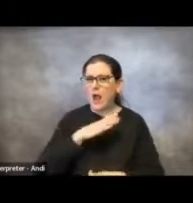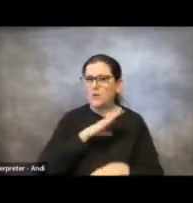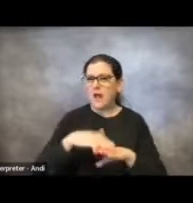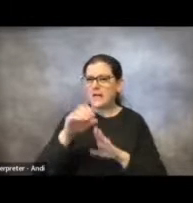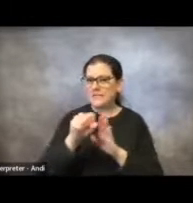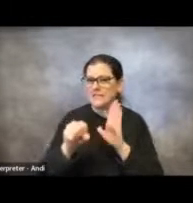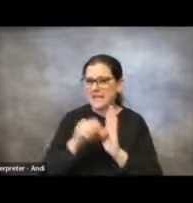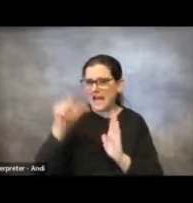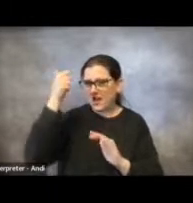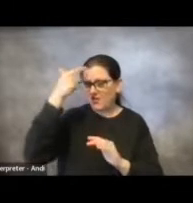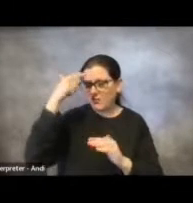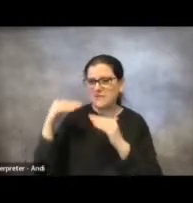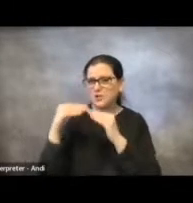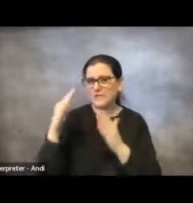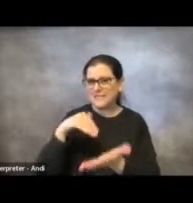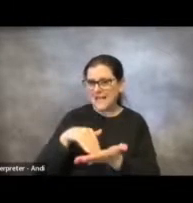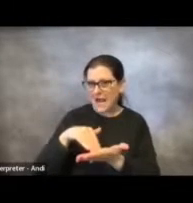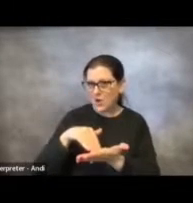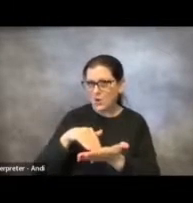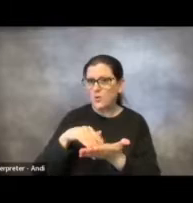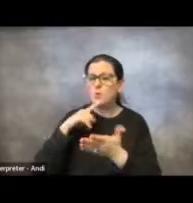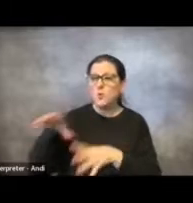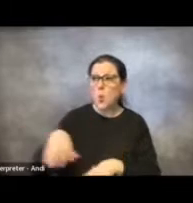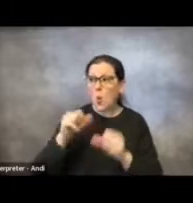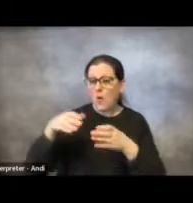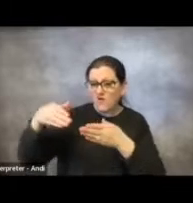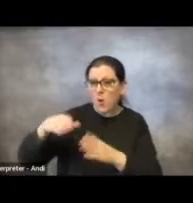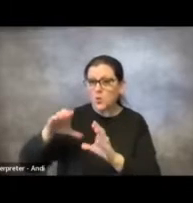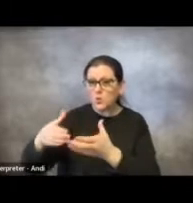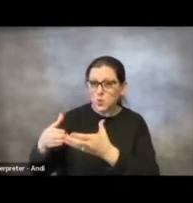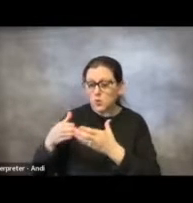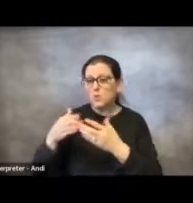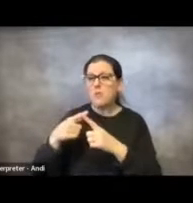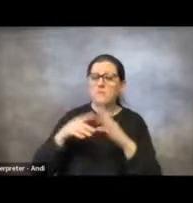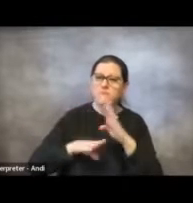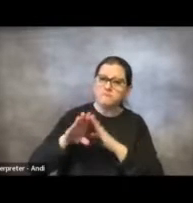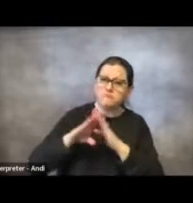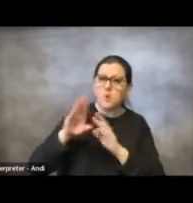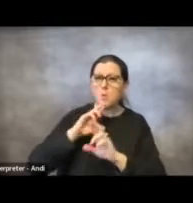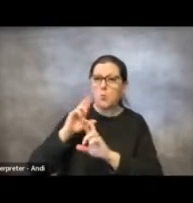Justice Center to hold focus groups and put together a report on how to best support people at